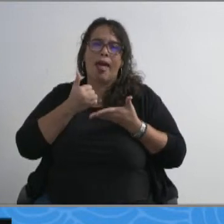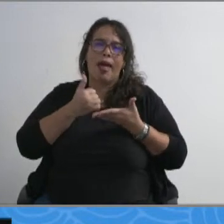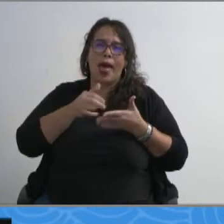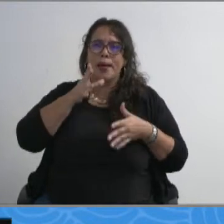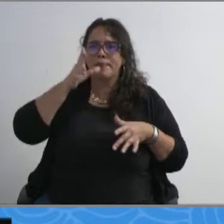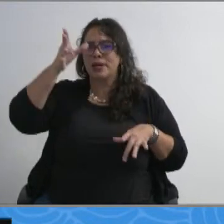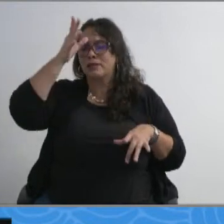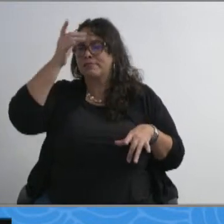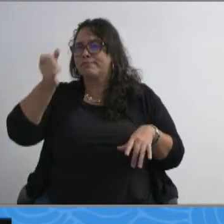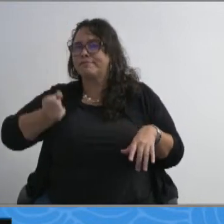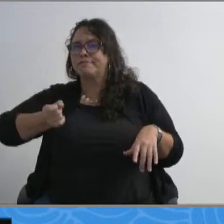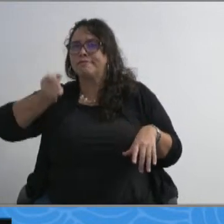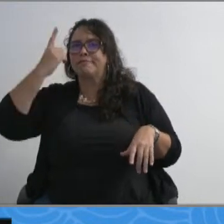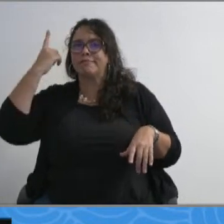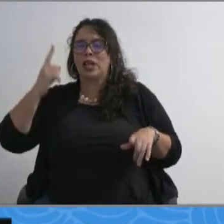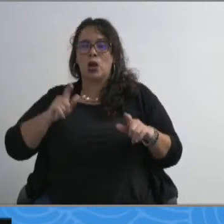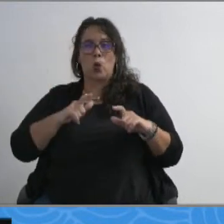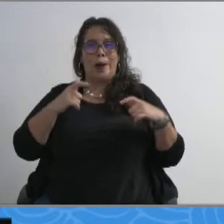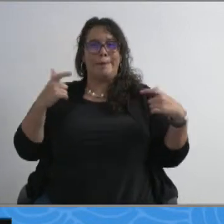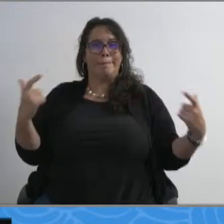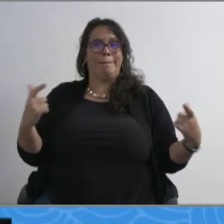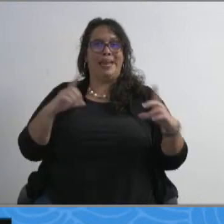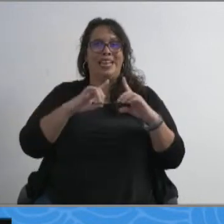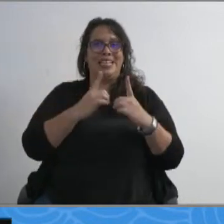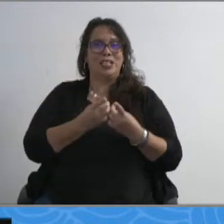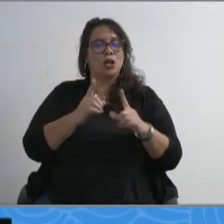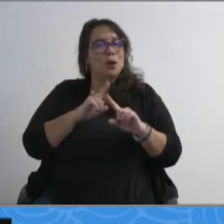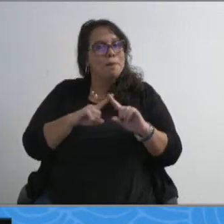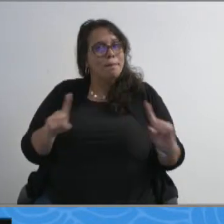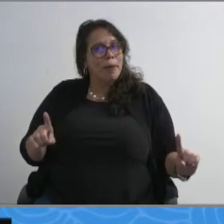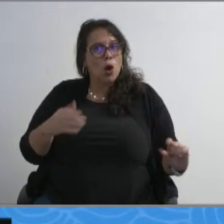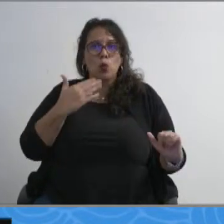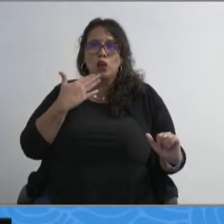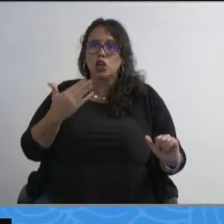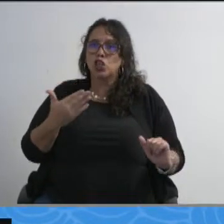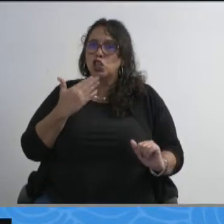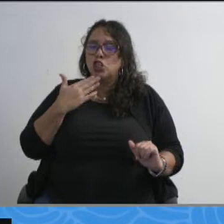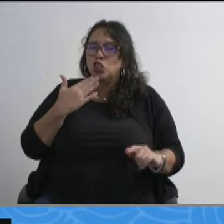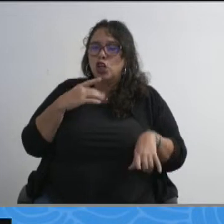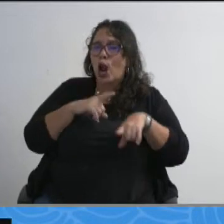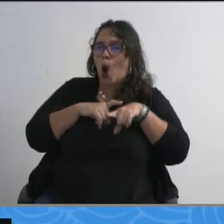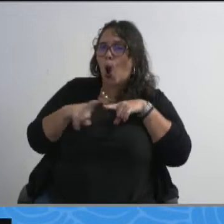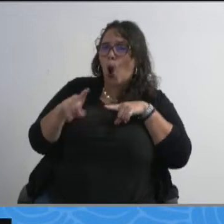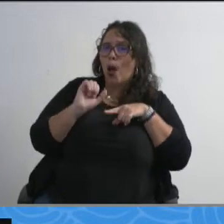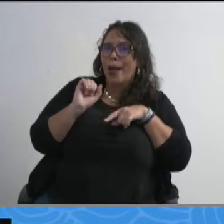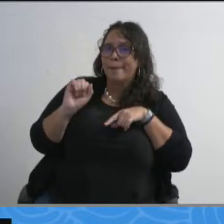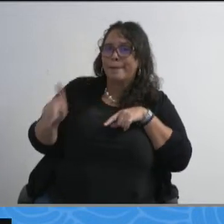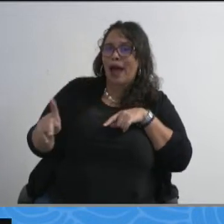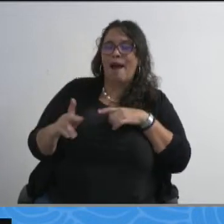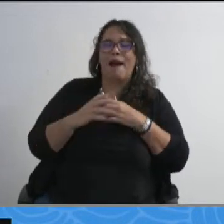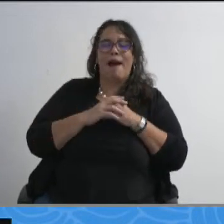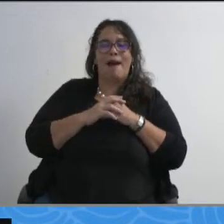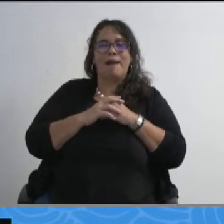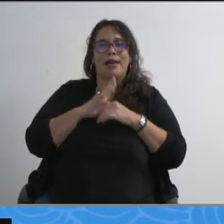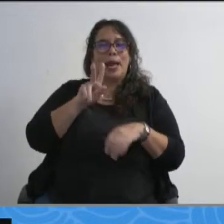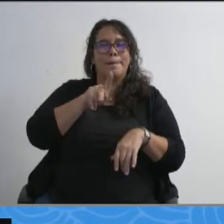We're a big district, but we are really good about returning calls. We're really good about that human and personal touch with our services.